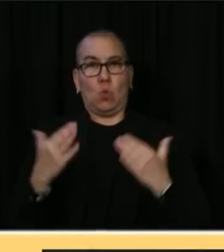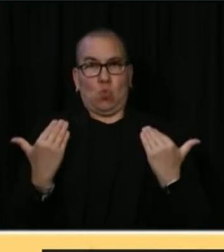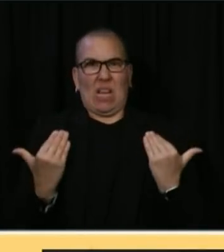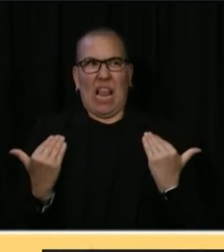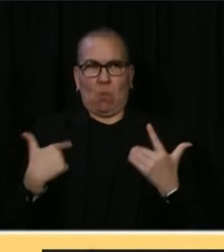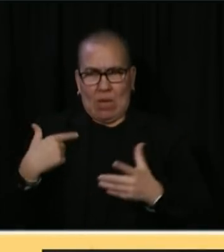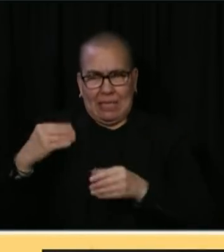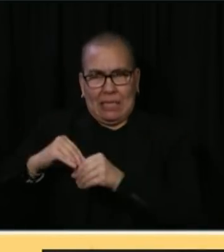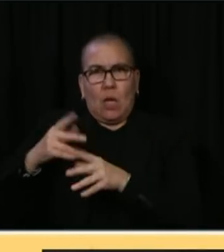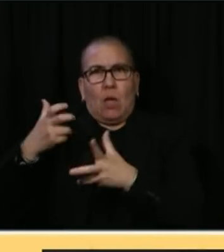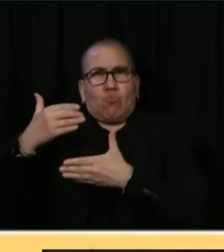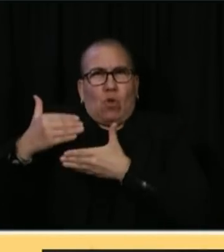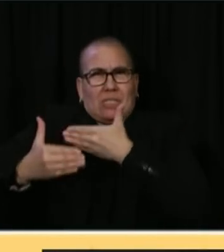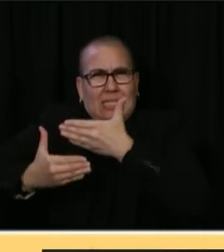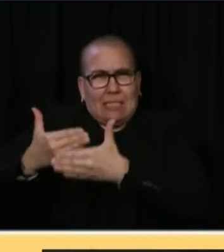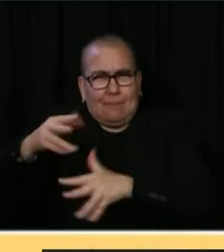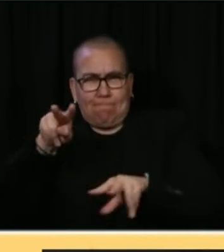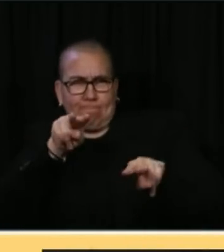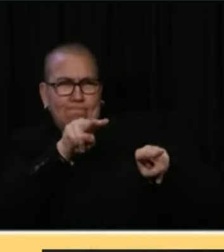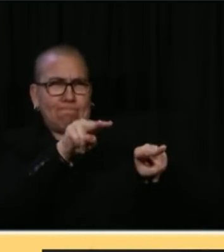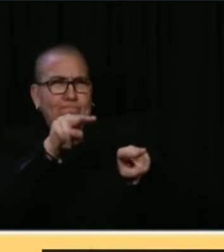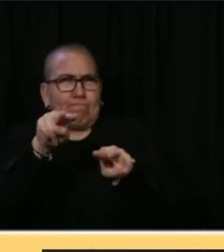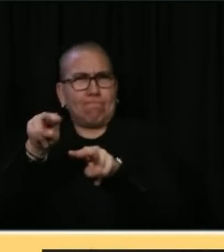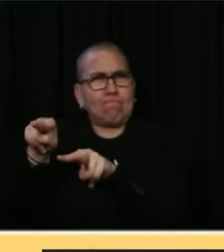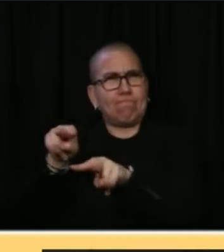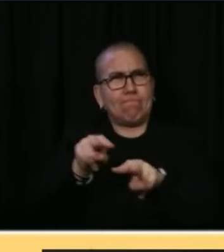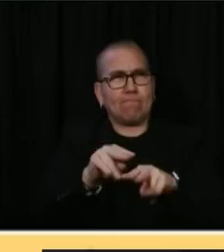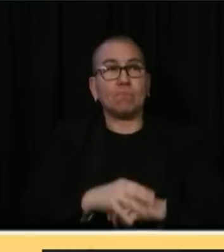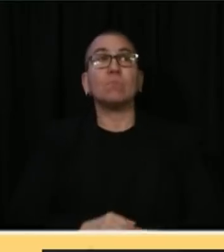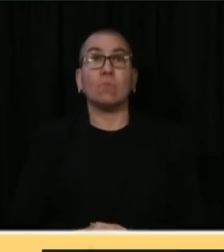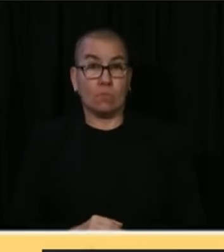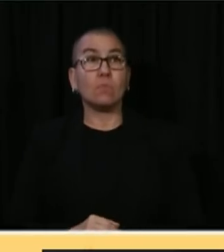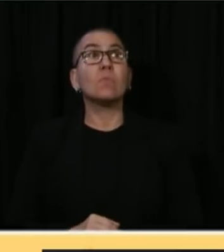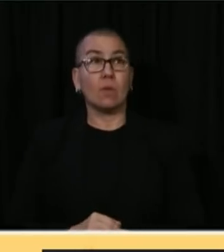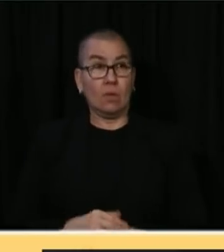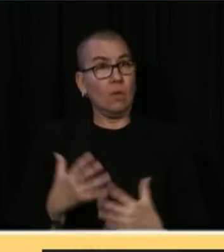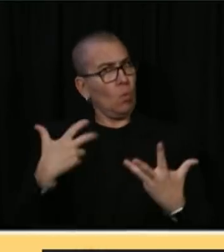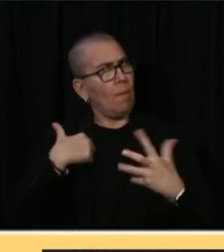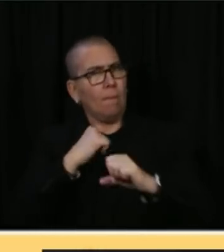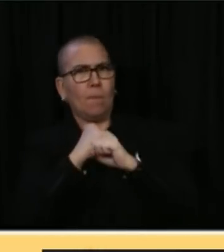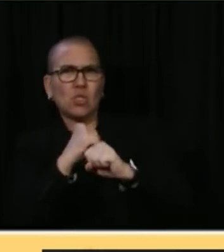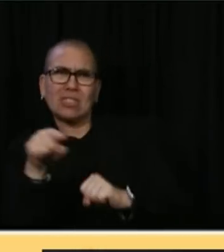70% VACCINATIONS BECAUSE THAT HAS AN INCREDIBLE IMPACT. WHAT WE WILL DO IS HAVE A GREAT